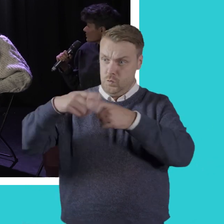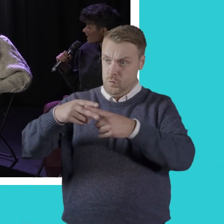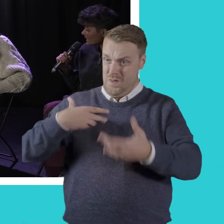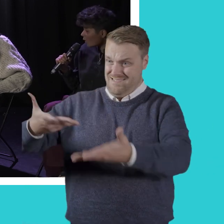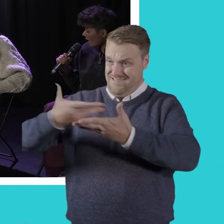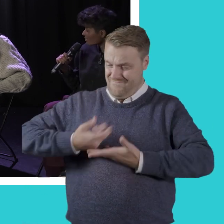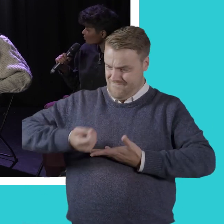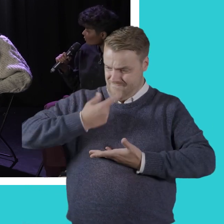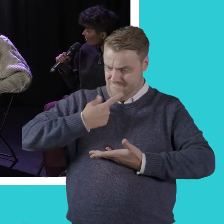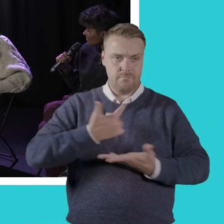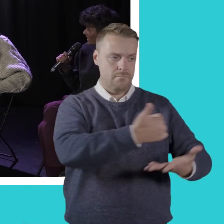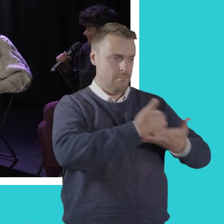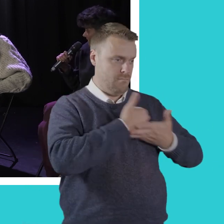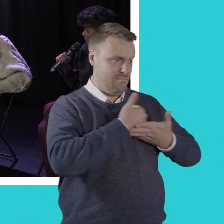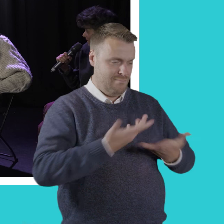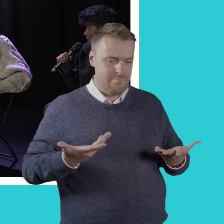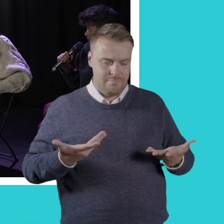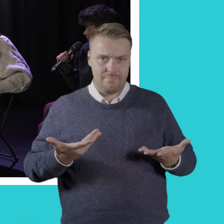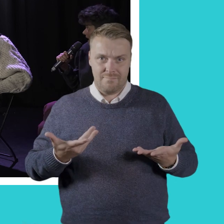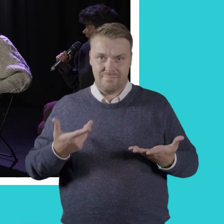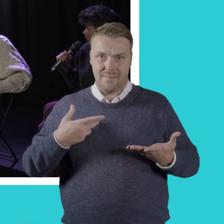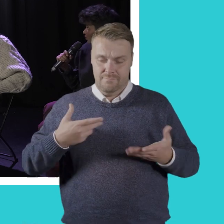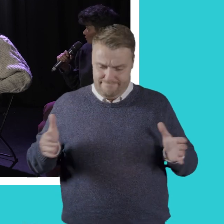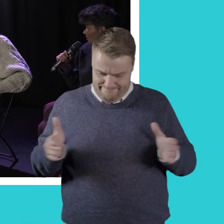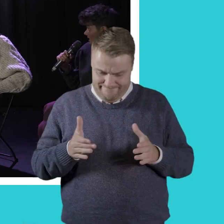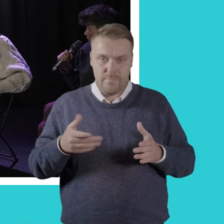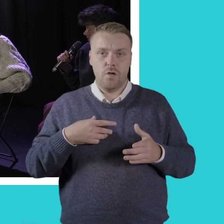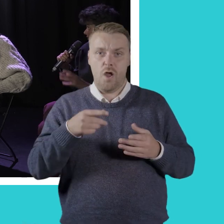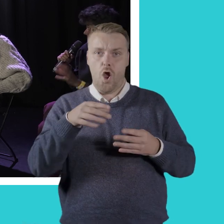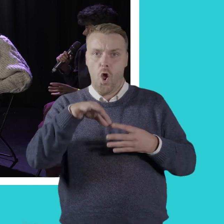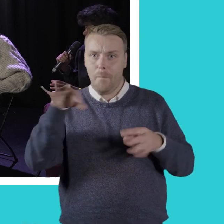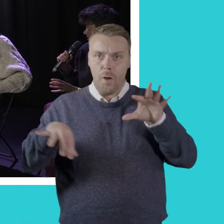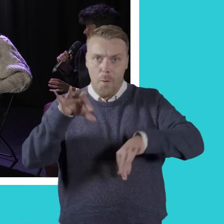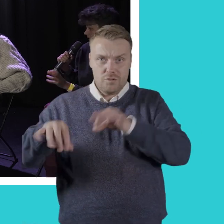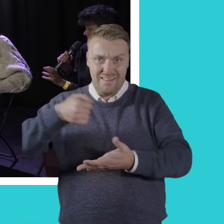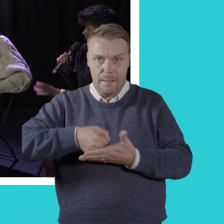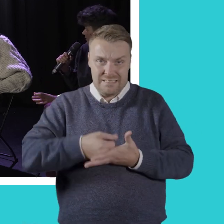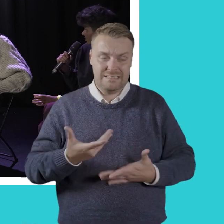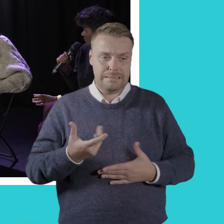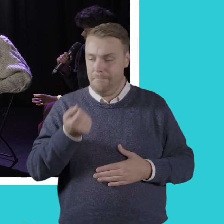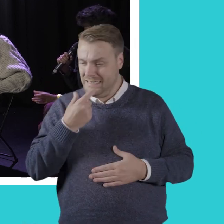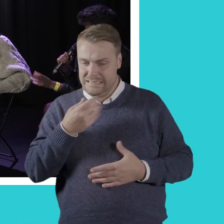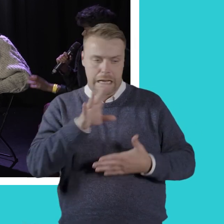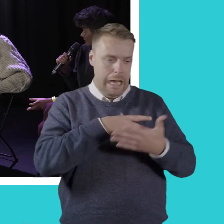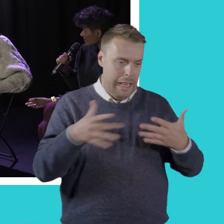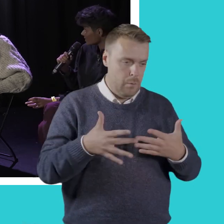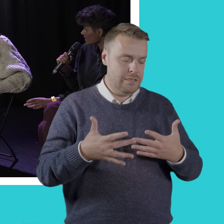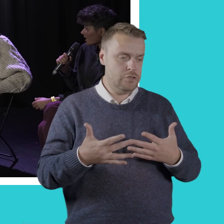and right now our toolbox is a little bit small yes and our toolbox is one of medication of the language of disorder of diagnosis